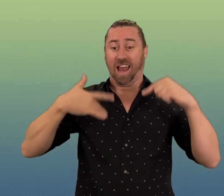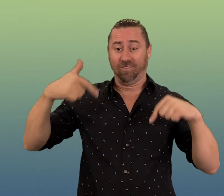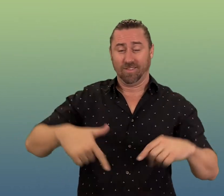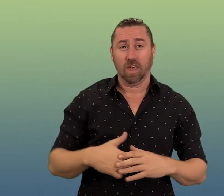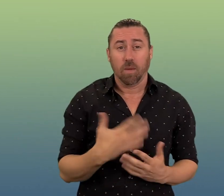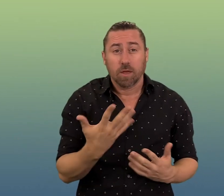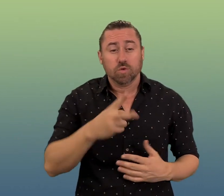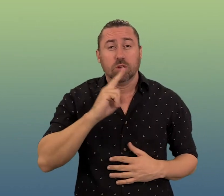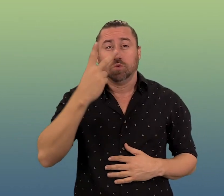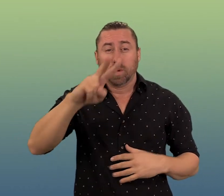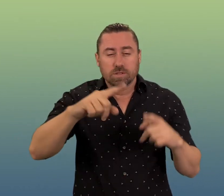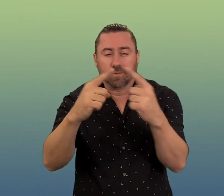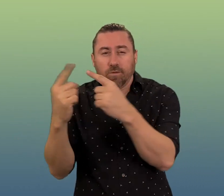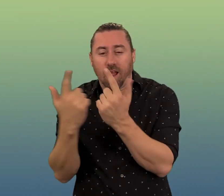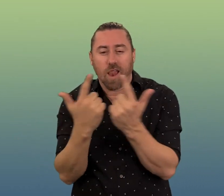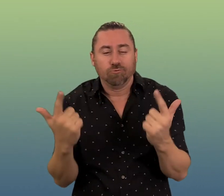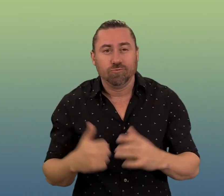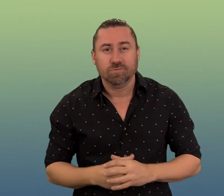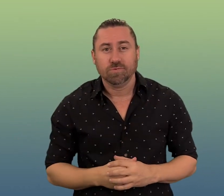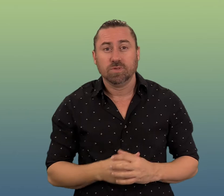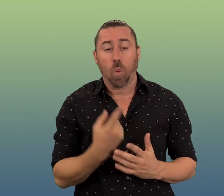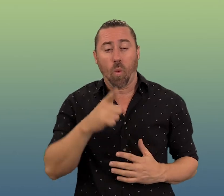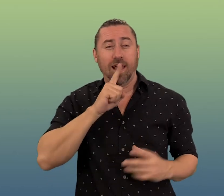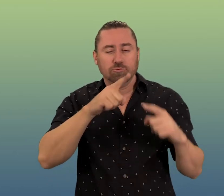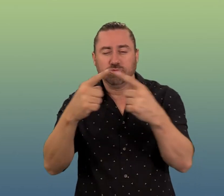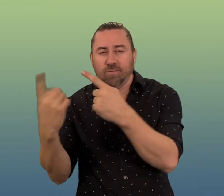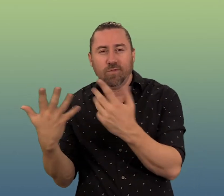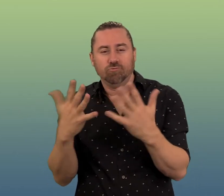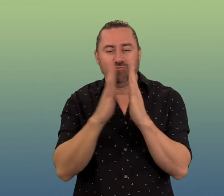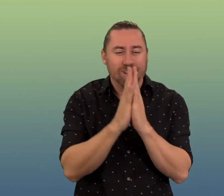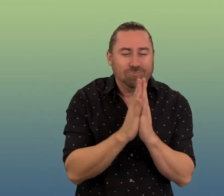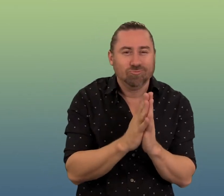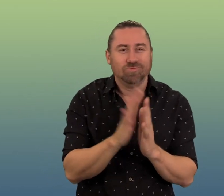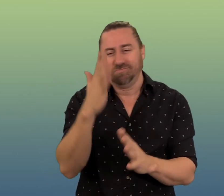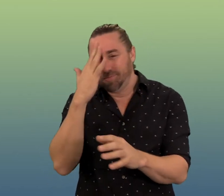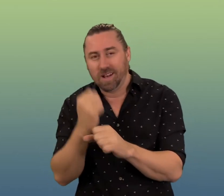220 languages spoken, 100 religious beliefs,